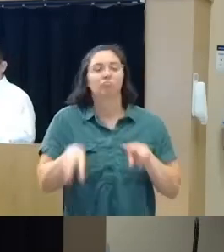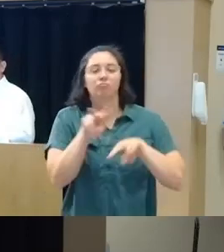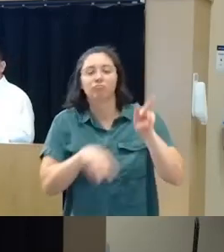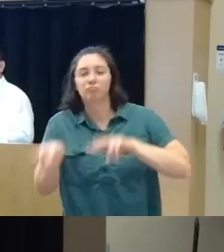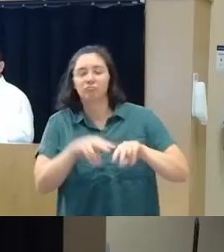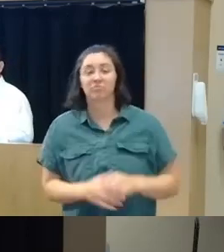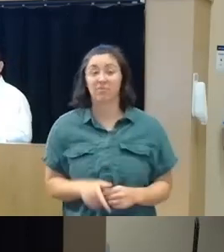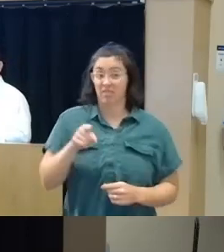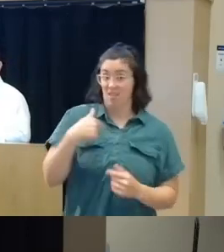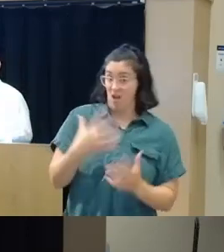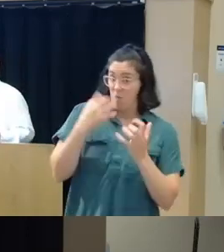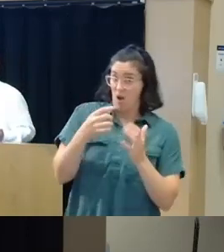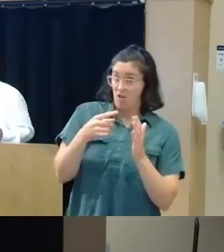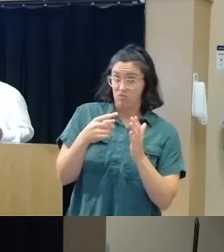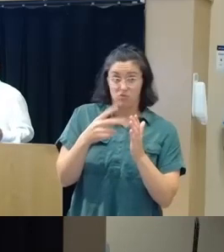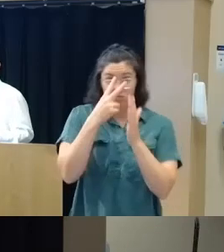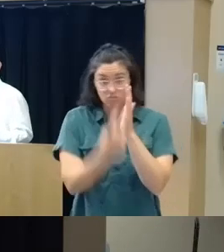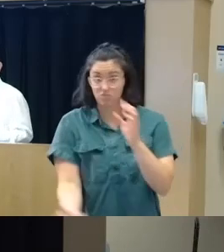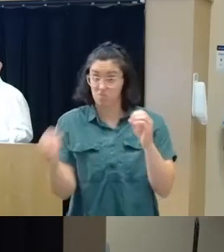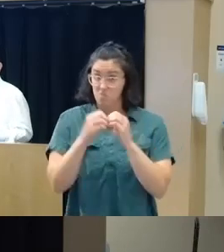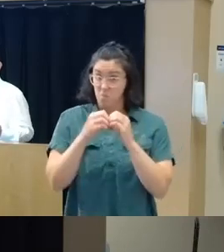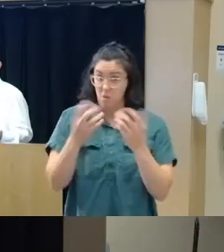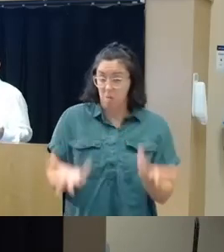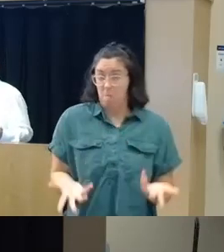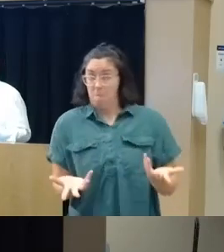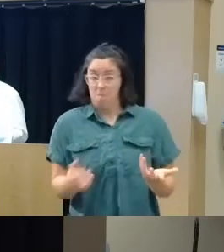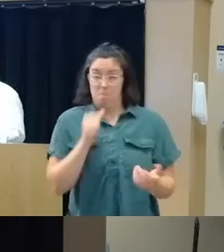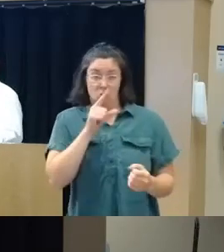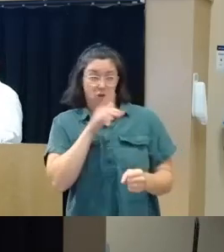necessarily what I want to continue doing right this is it's not enough information how are we